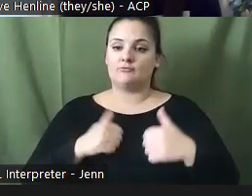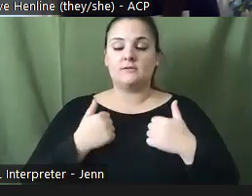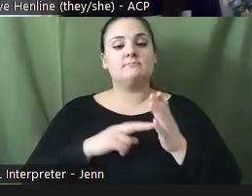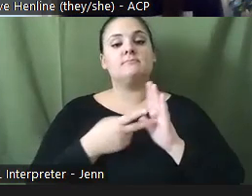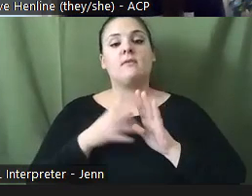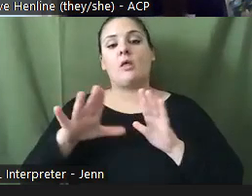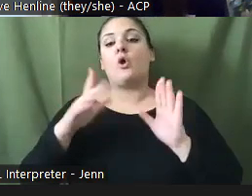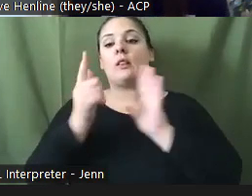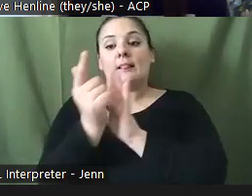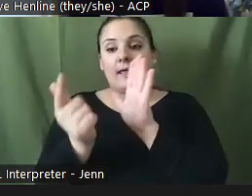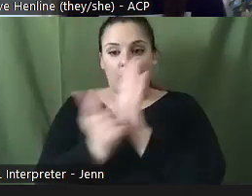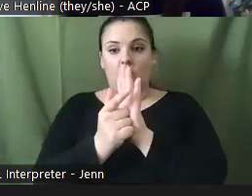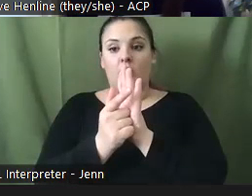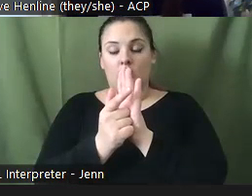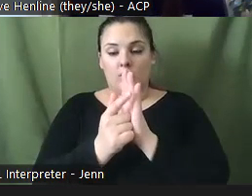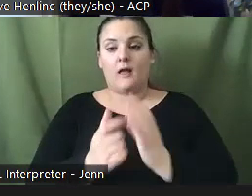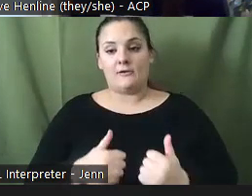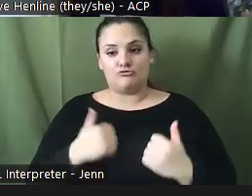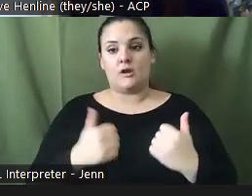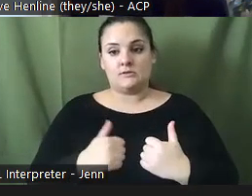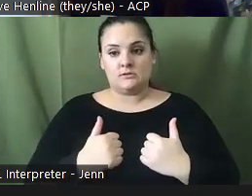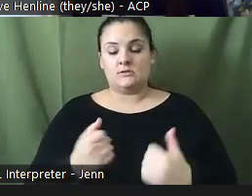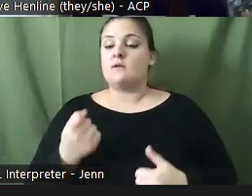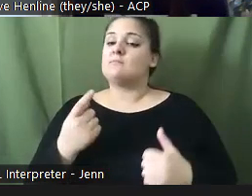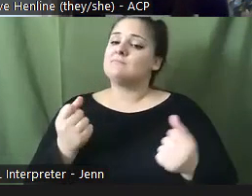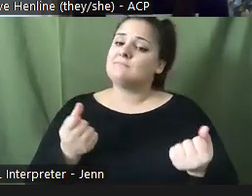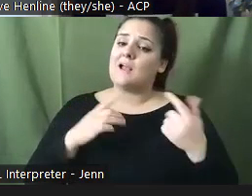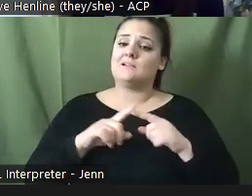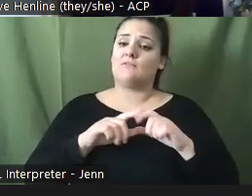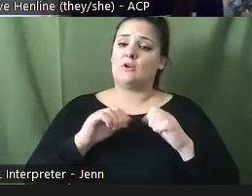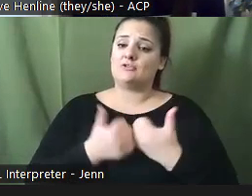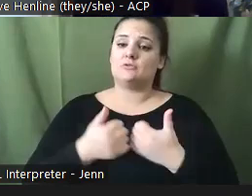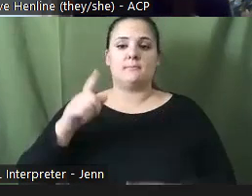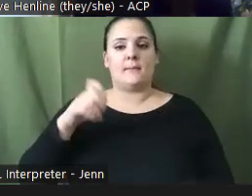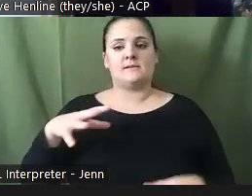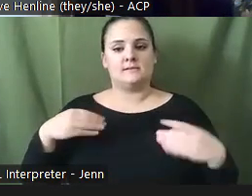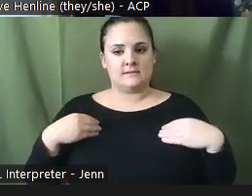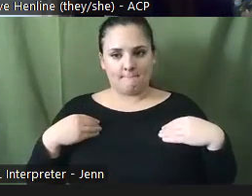address and there's a lot of agencies that must accept it. The court system must accept